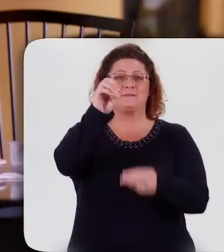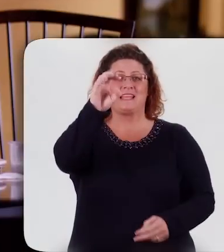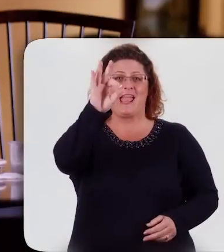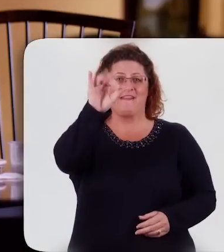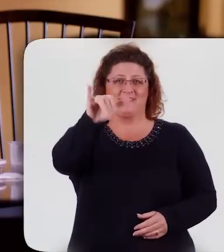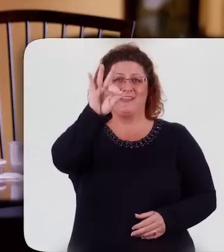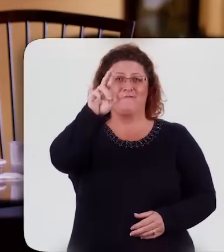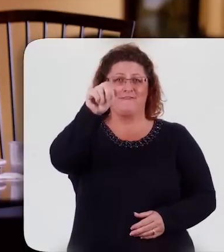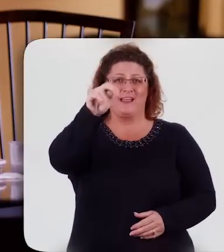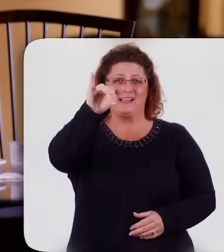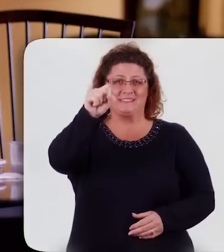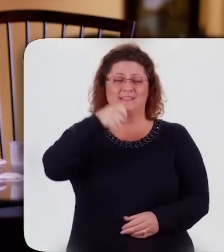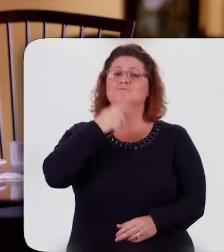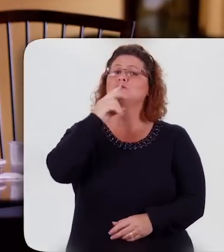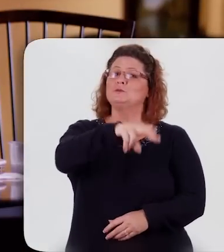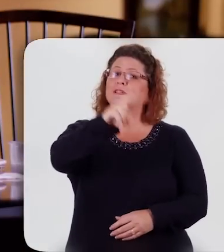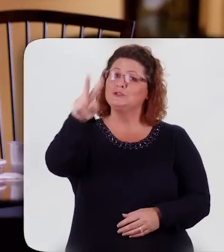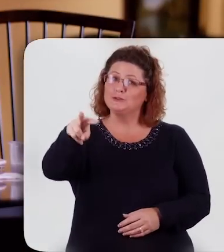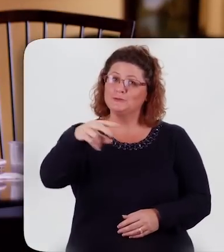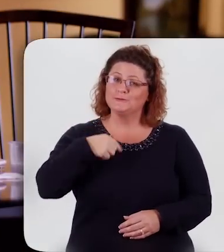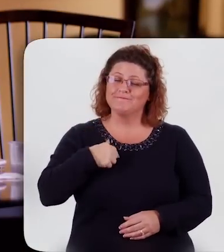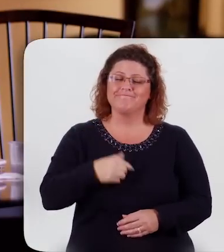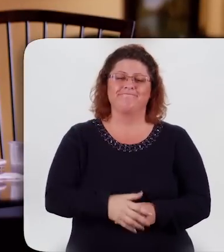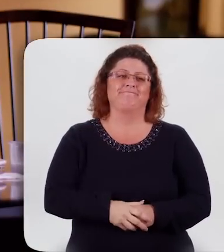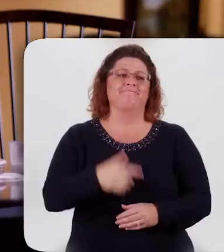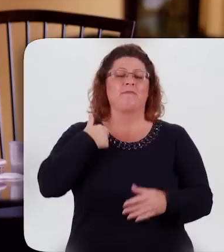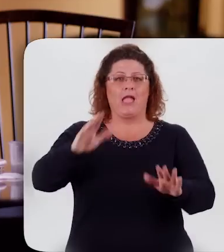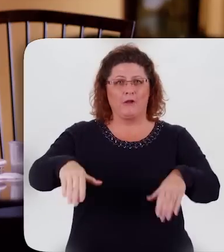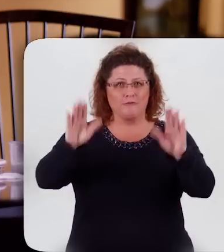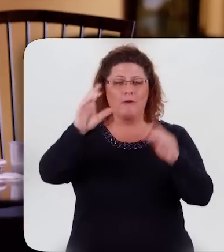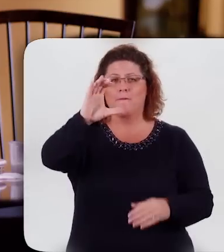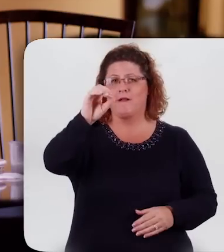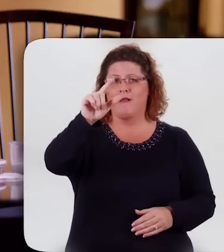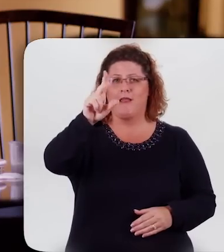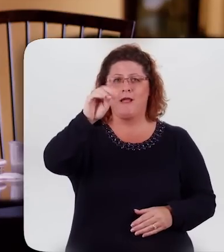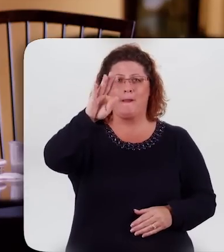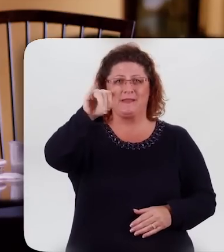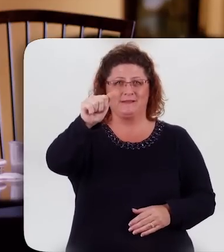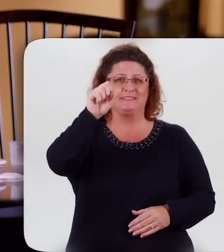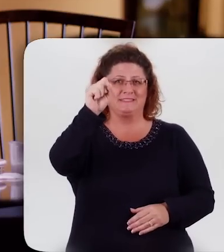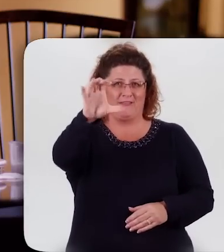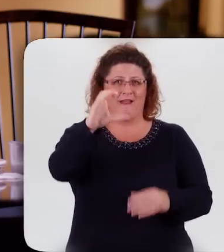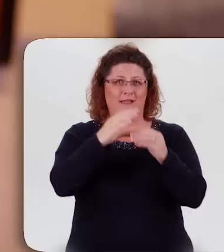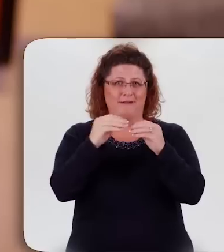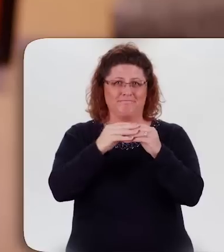My name is Effy Francis. I'm 22 years old, and I grew up in Columbia, South Carolina.